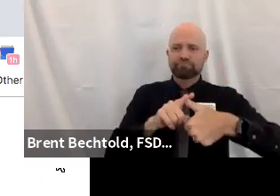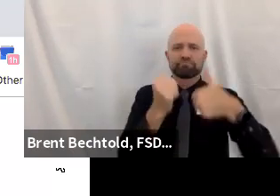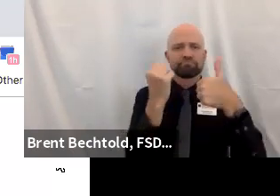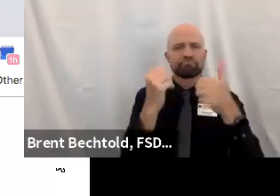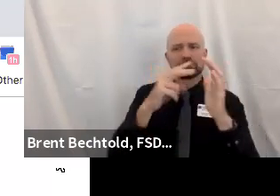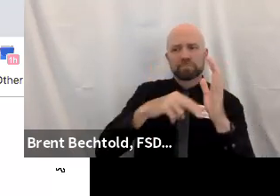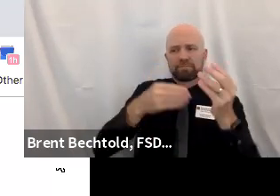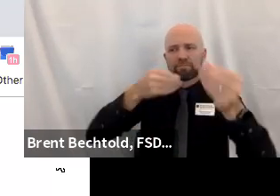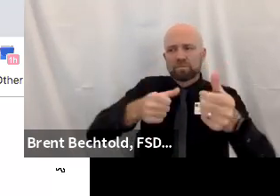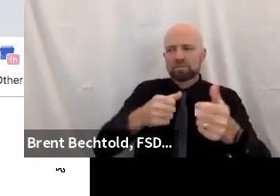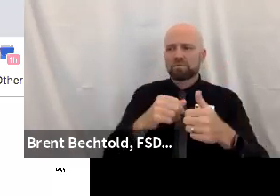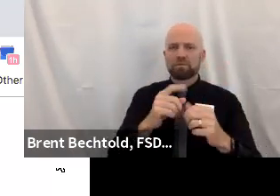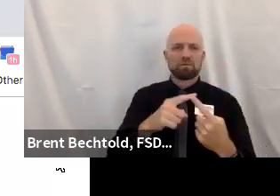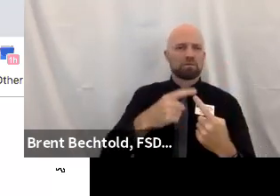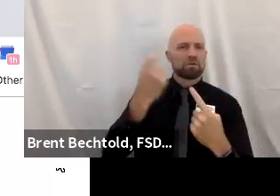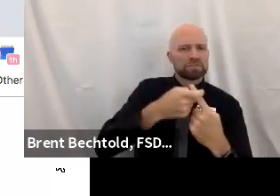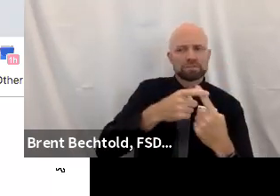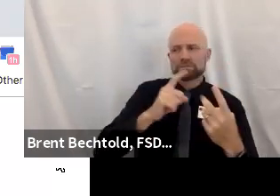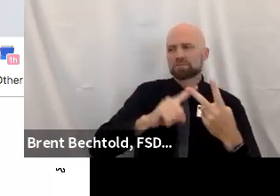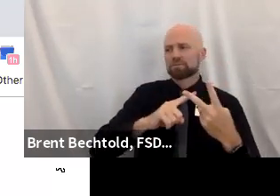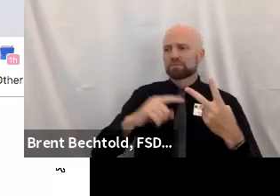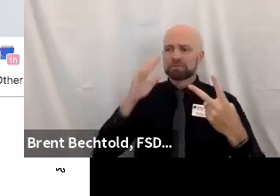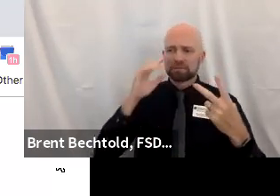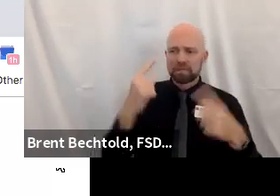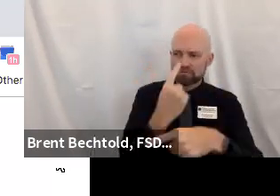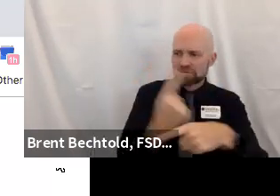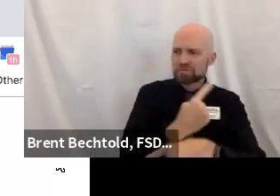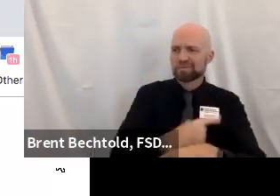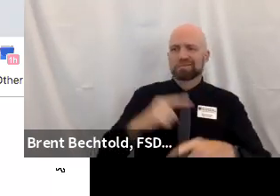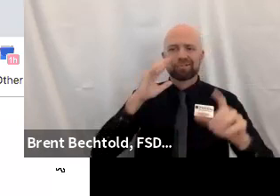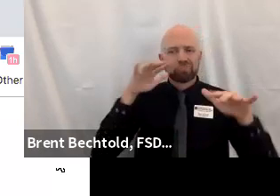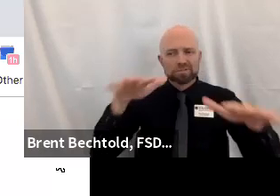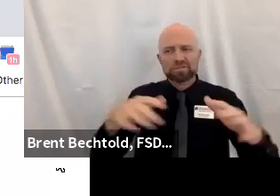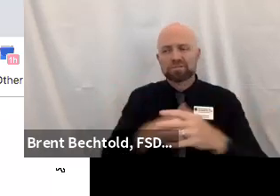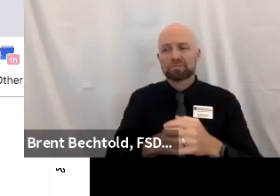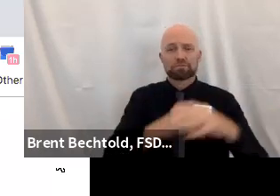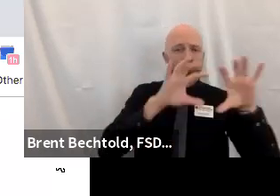We'll be talking today about signed reading fluency, which includes automaticity